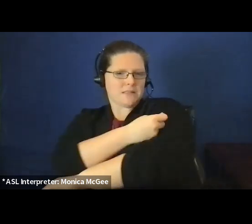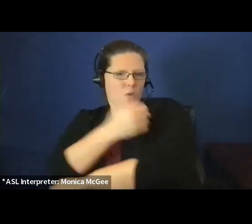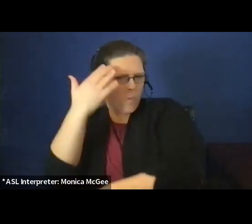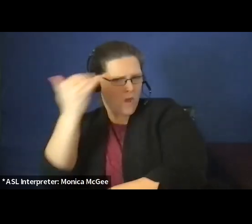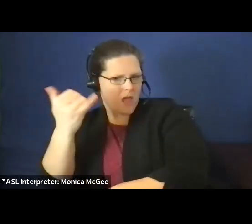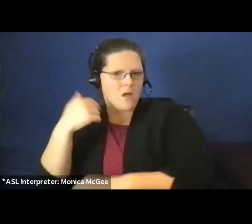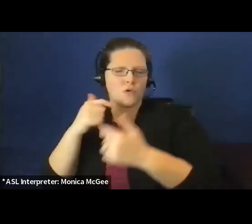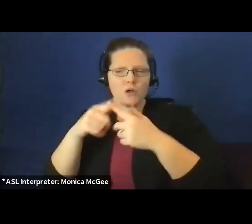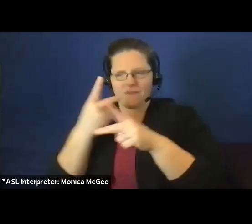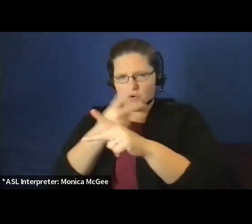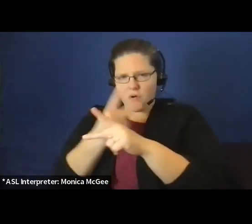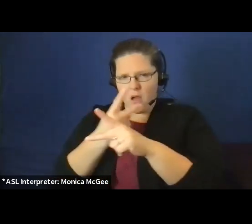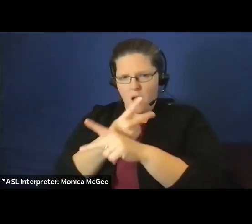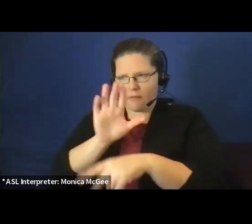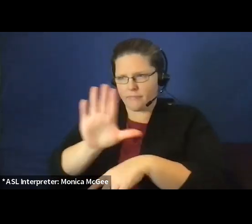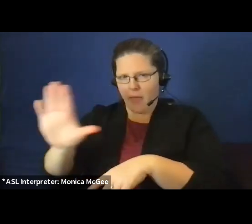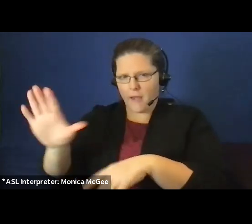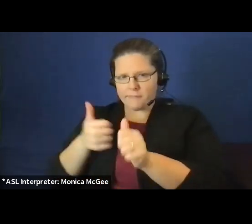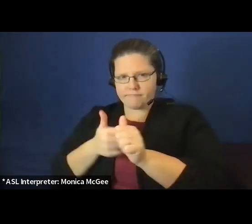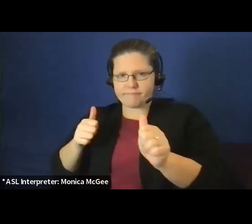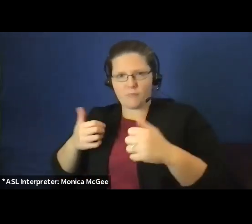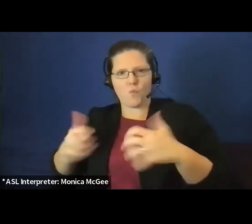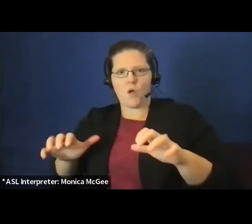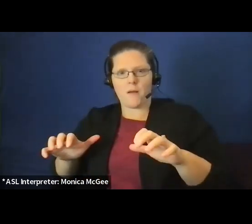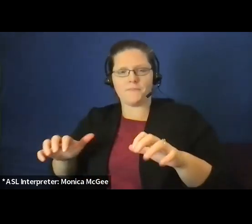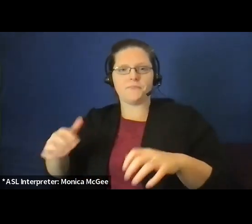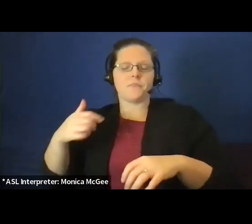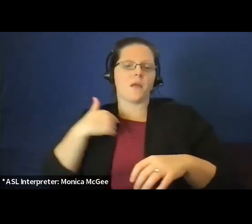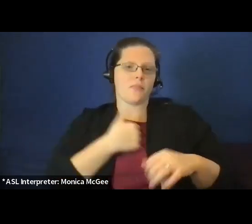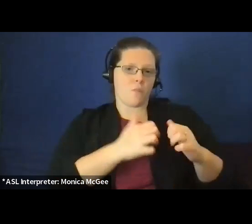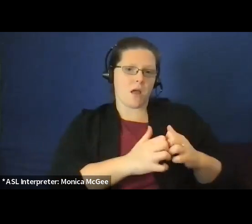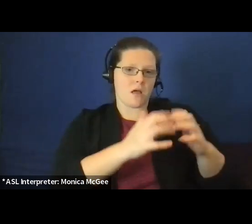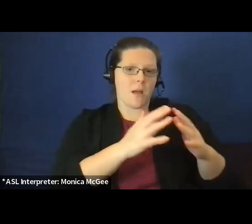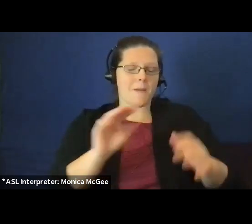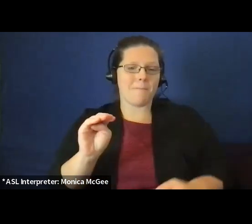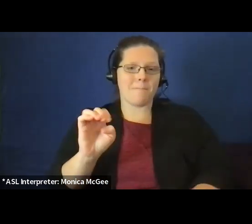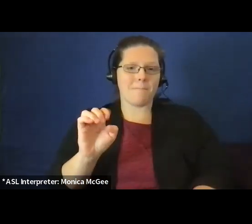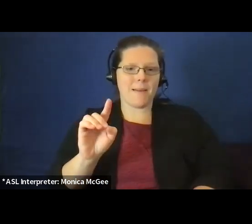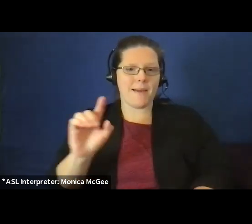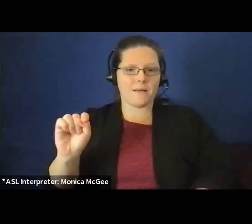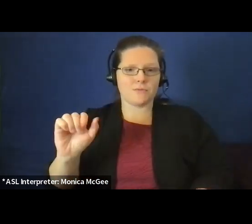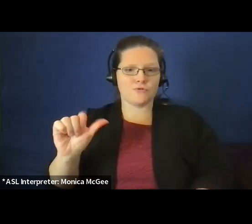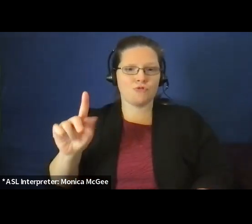vaccine hesitation, trying to understand why not all of the consumers